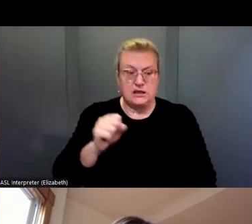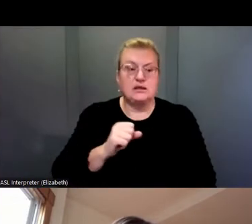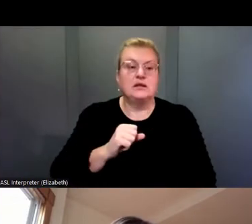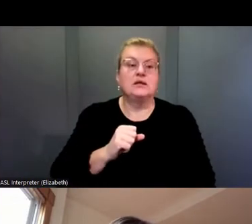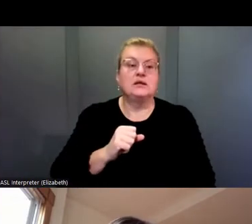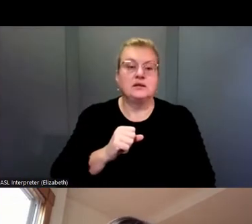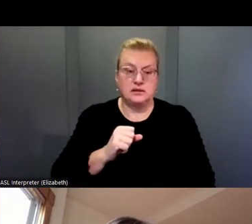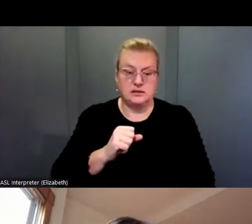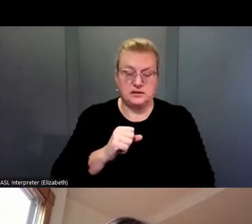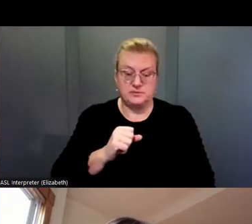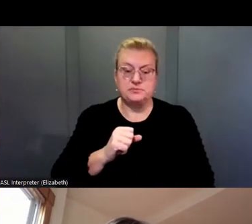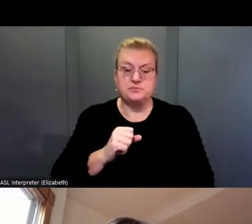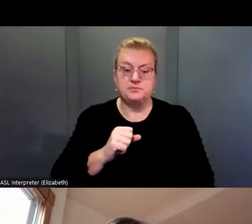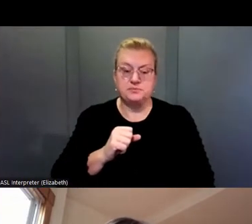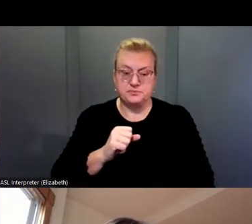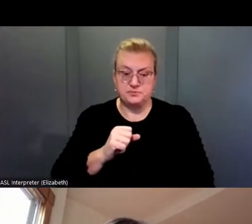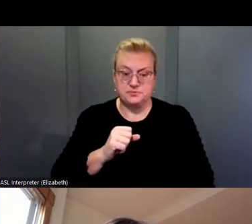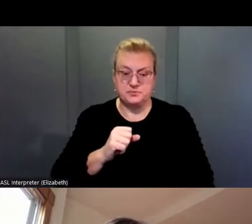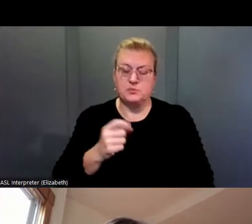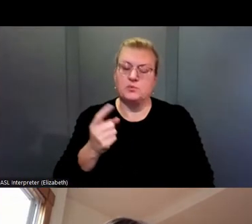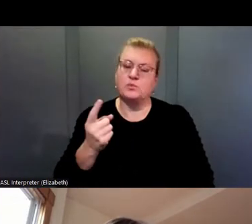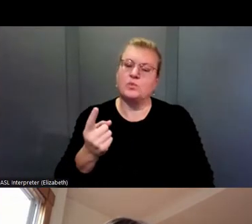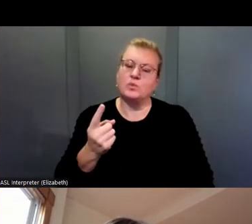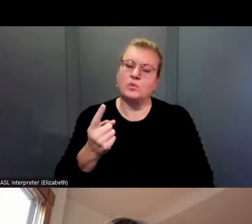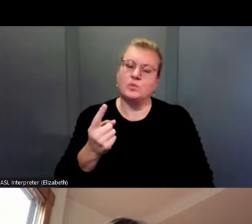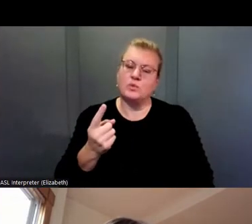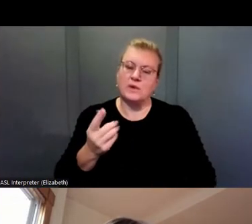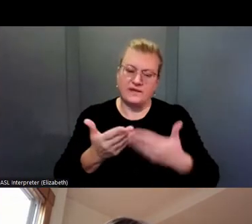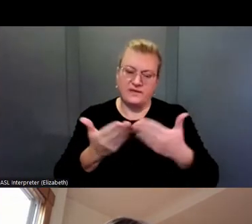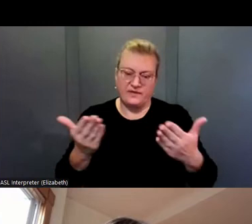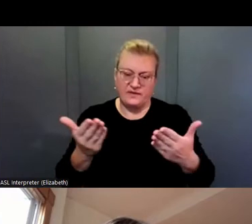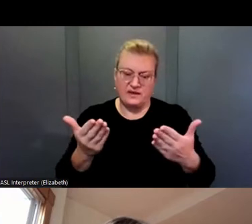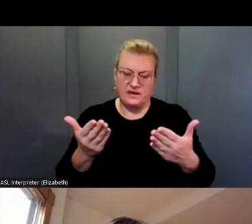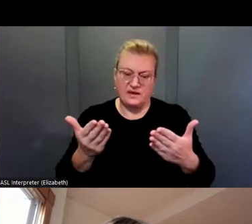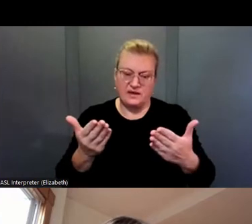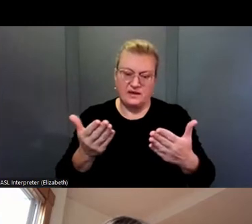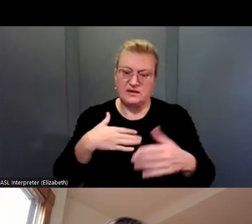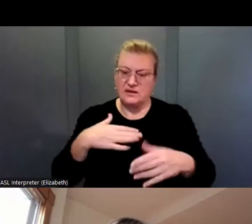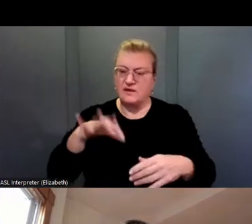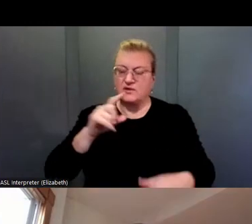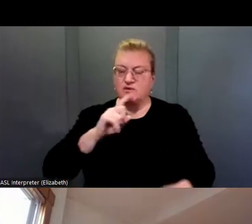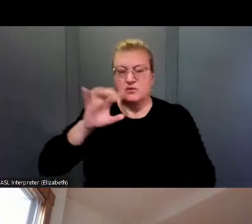and one of the things that I found really useful is to sort of figure out